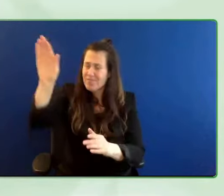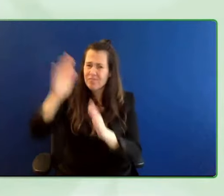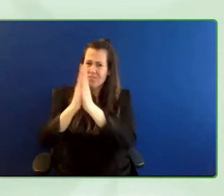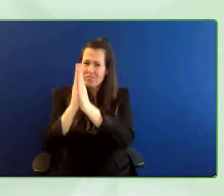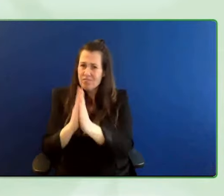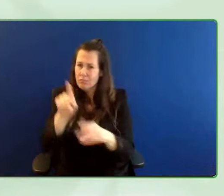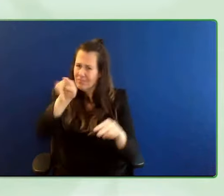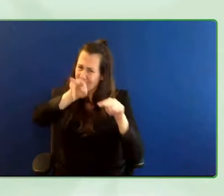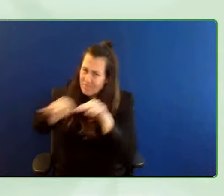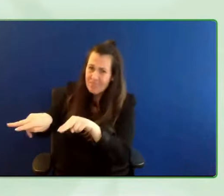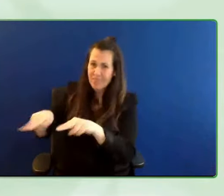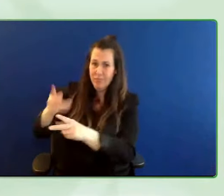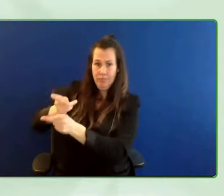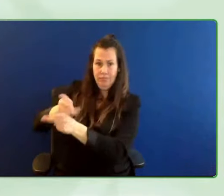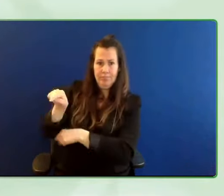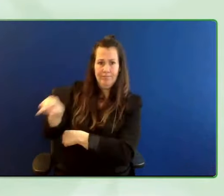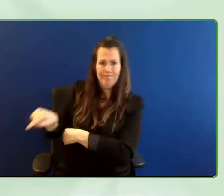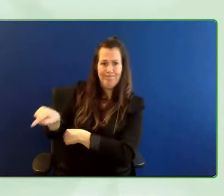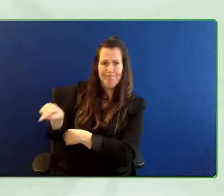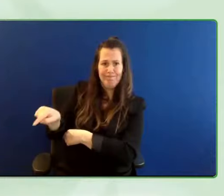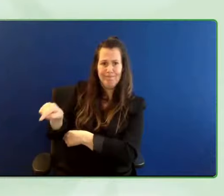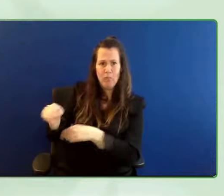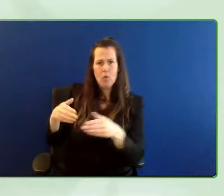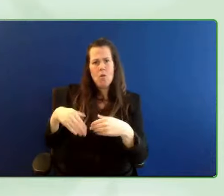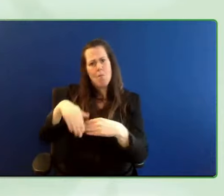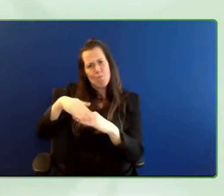I think there's a lot of work to be done, by employers, a lot of work that could be